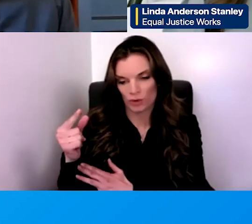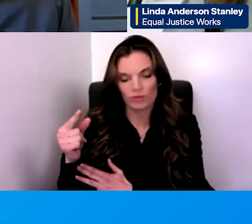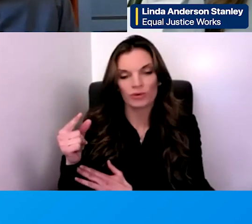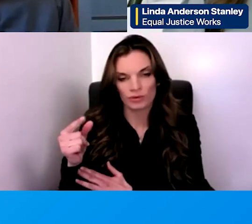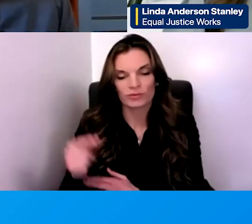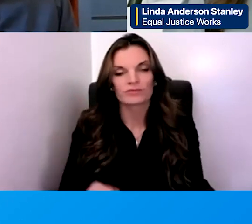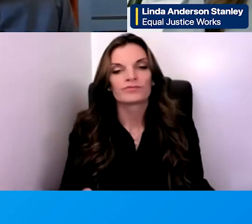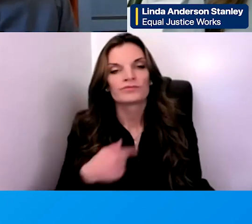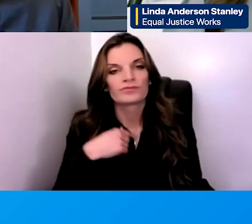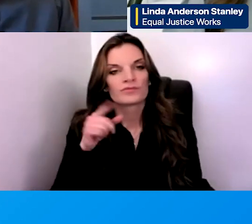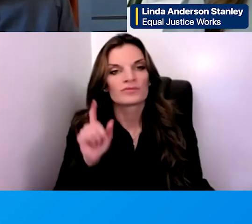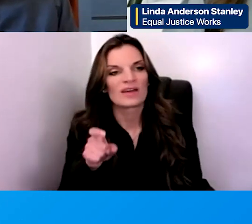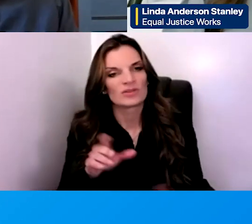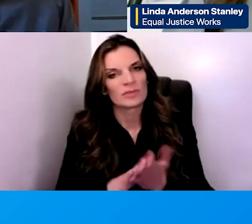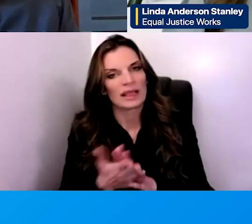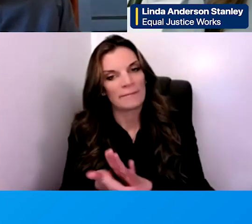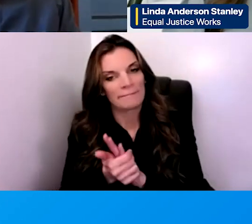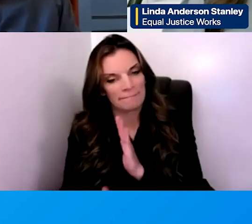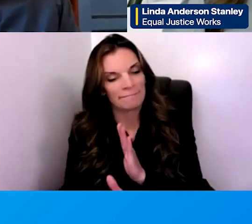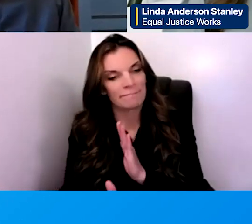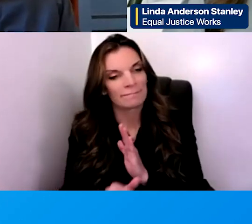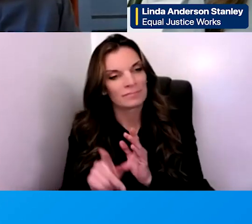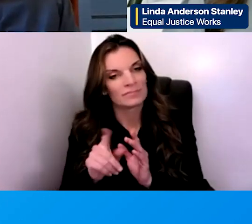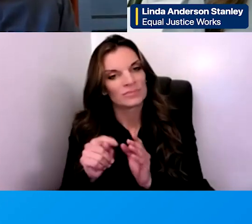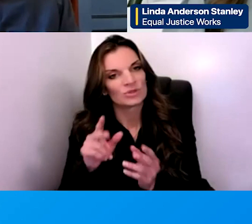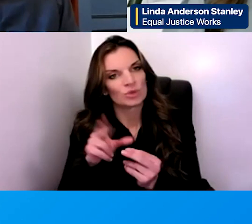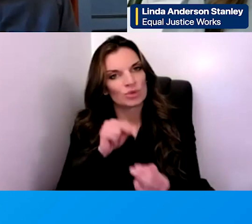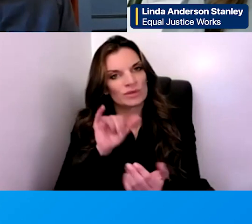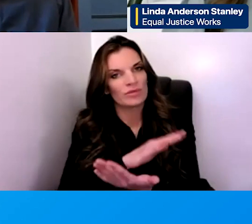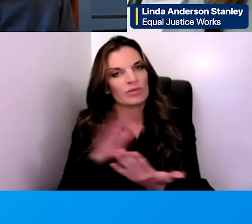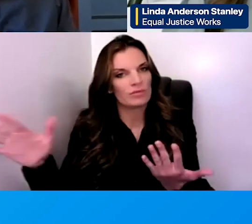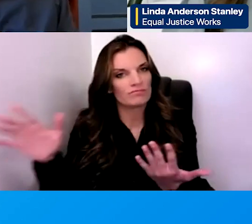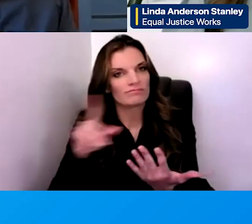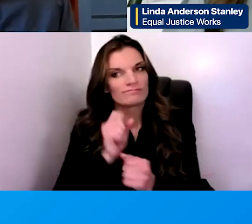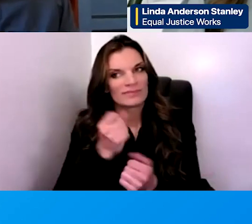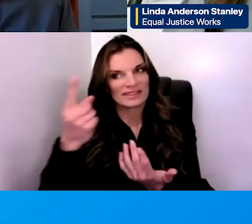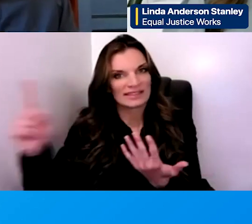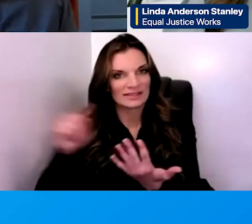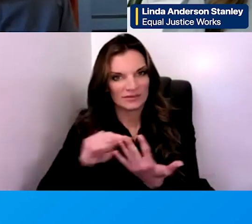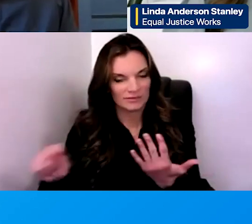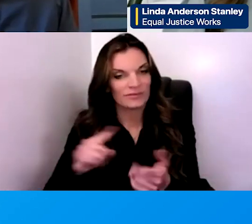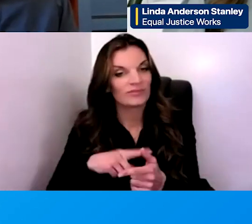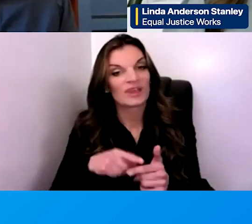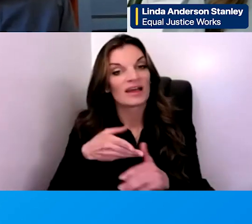We have to get good at using those but that is a fair question. And when they had a subsequent